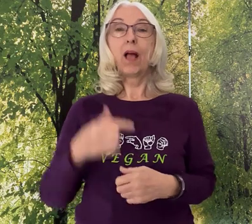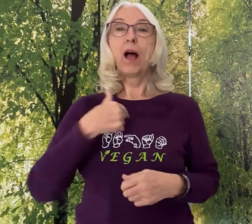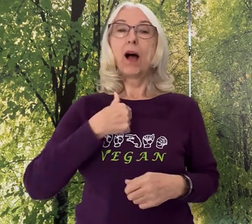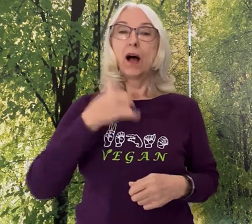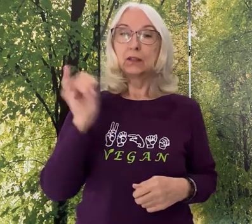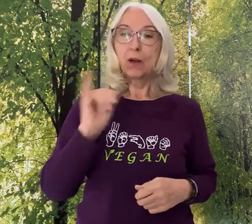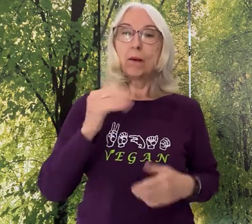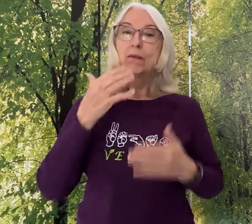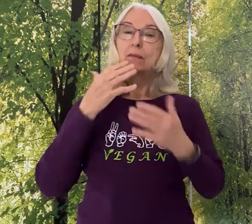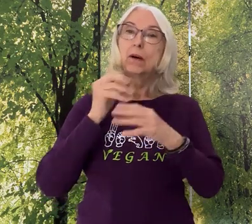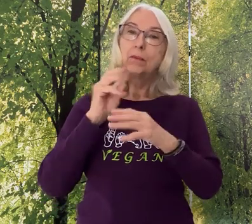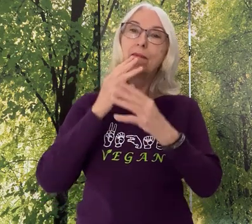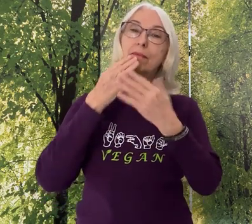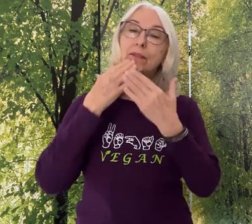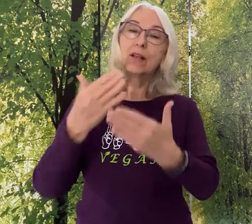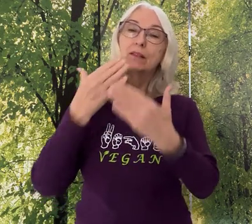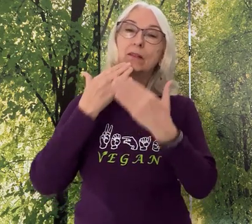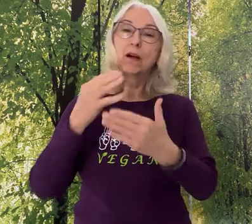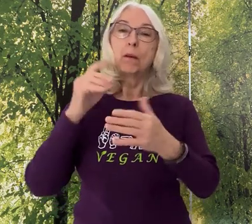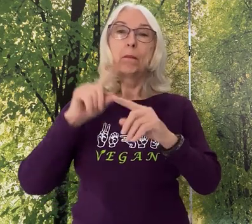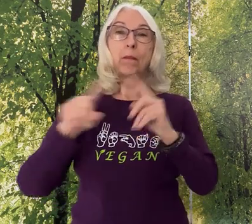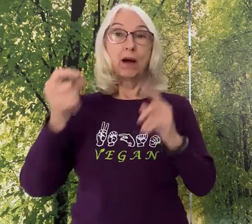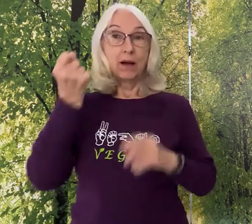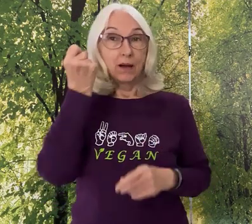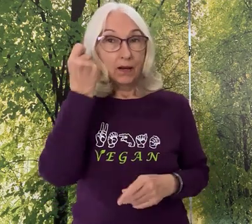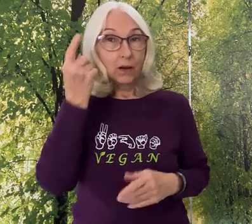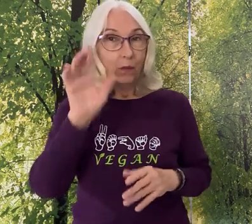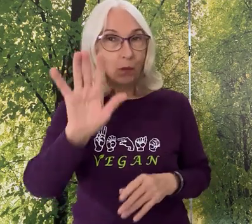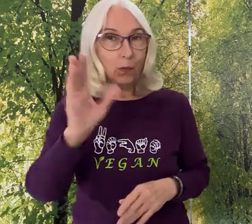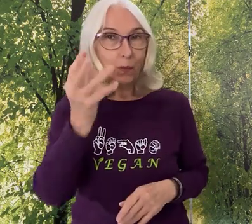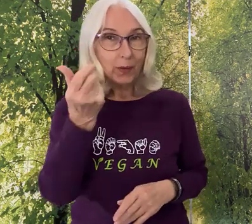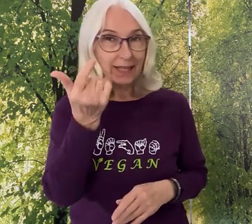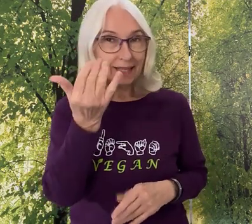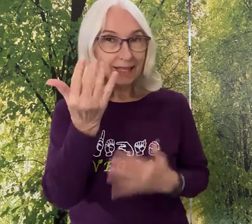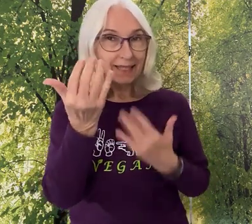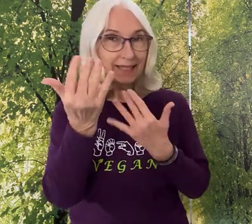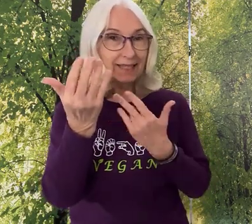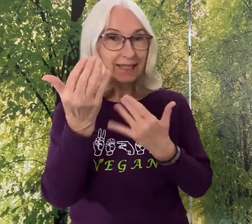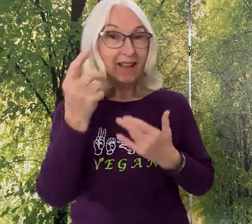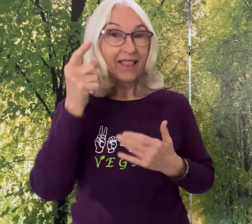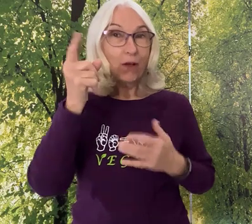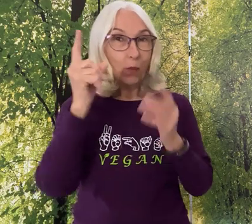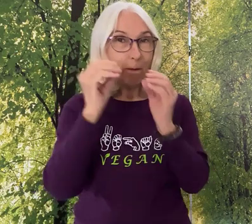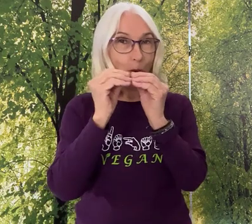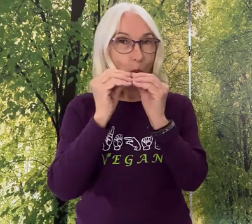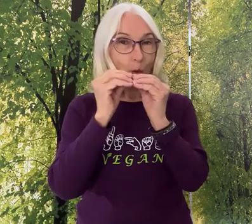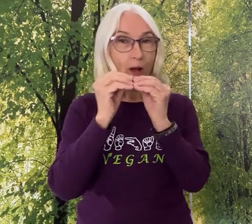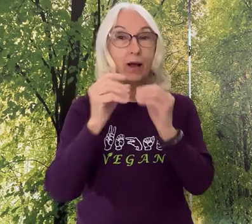I, too, am very thankful. But wait, there’s more!